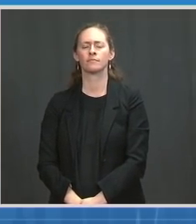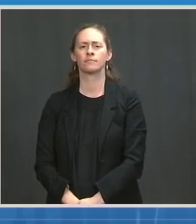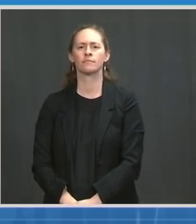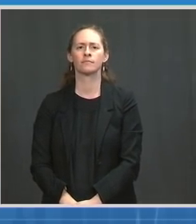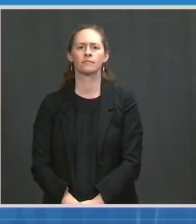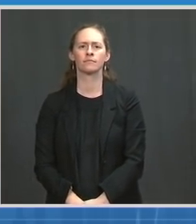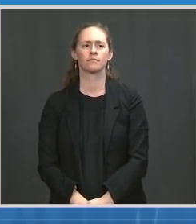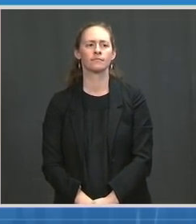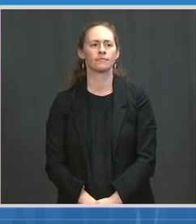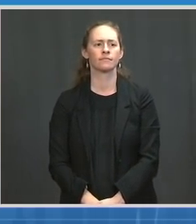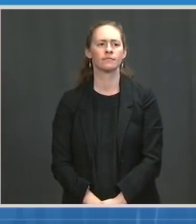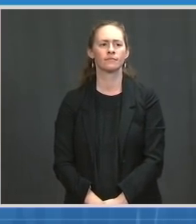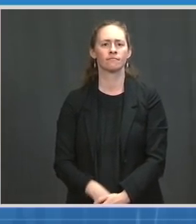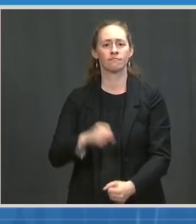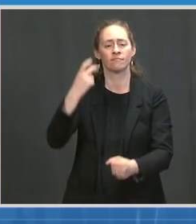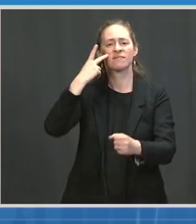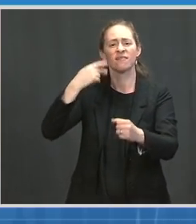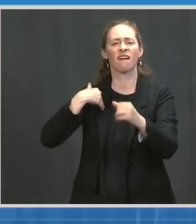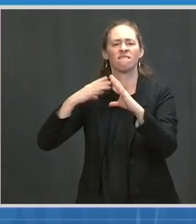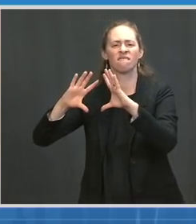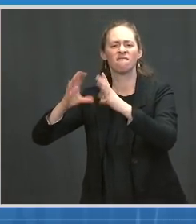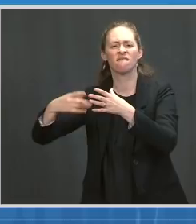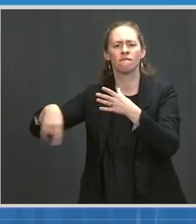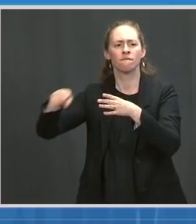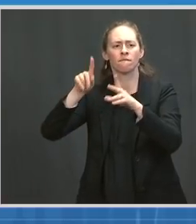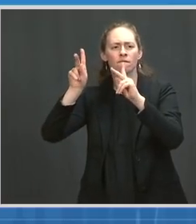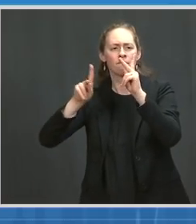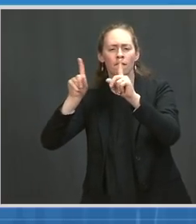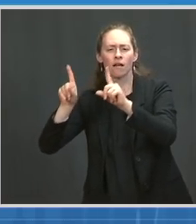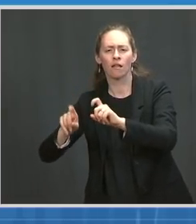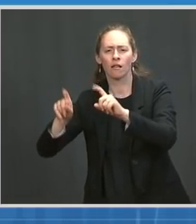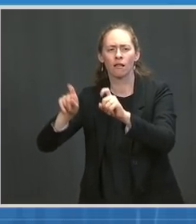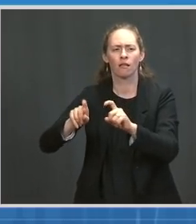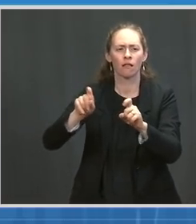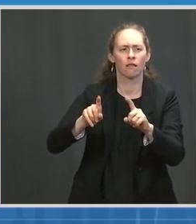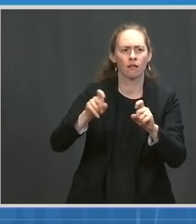There's an ACTIV-1 trial on immunomodulators; ACTIV-2 on monoclonal antibodies;